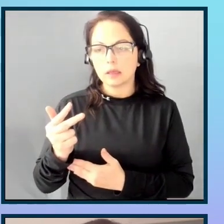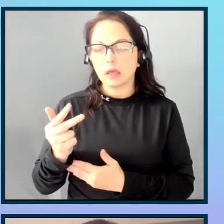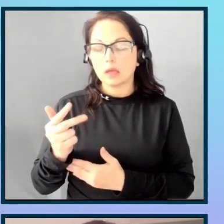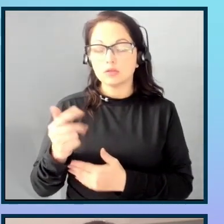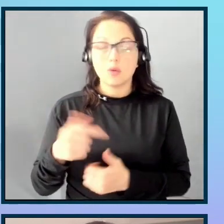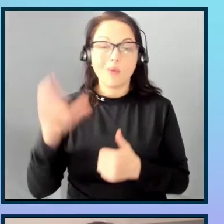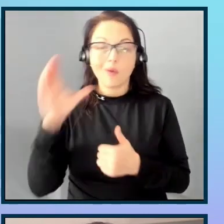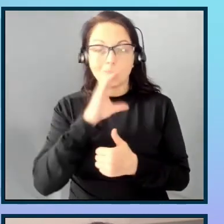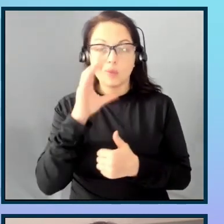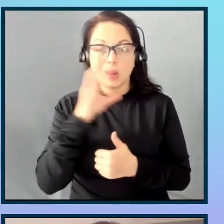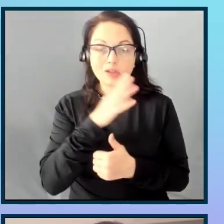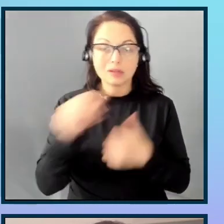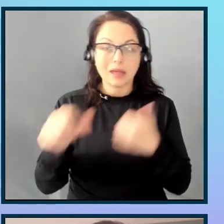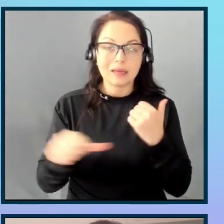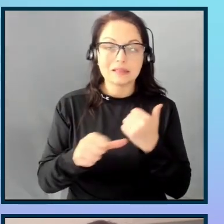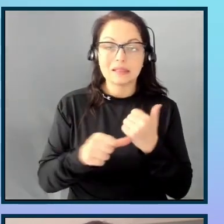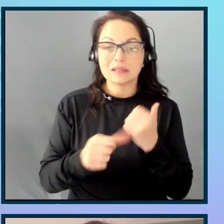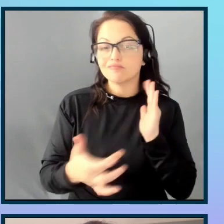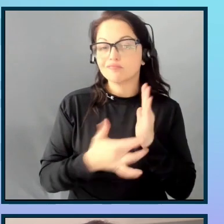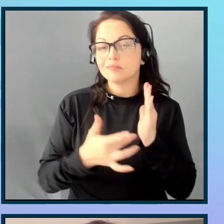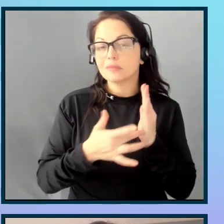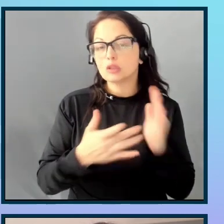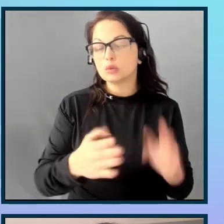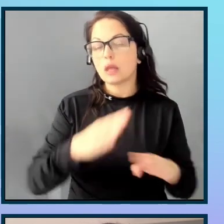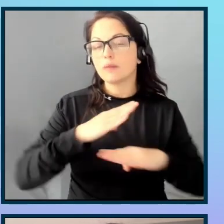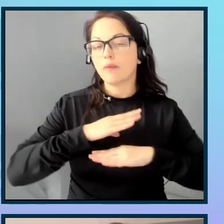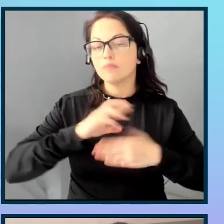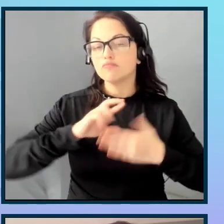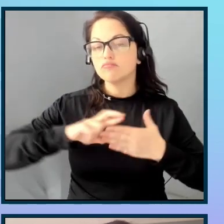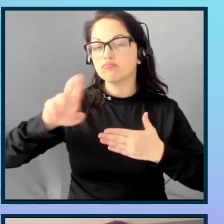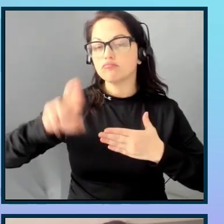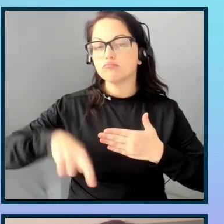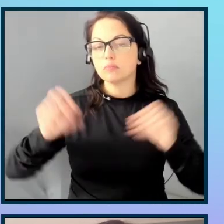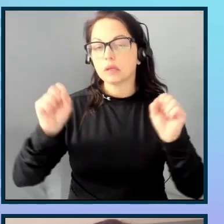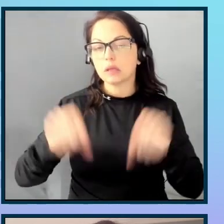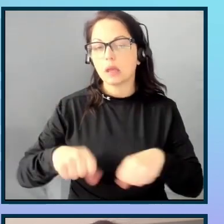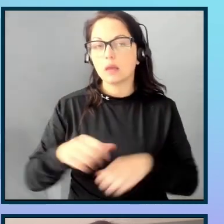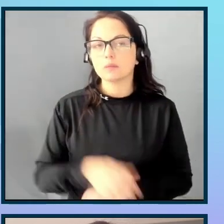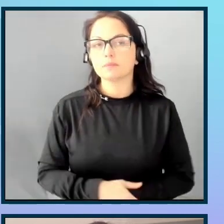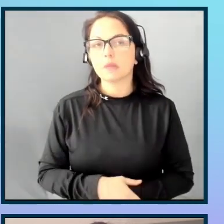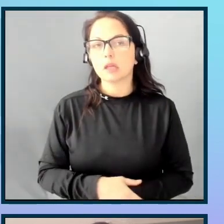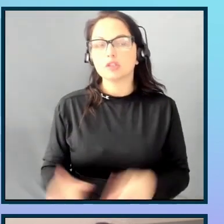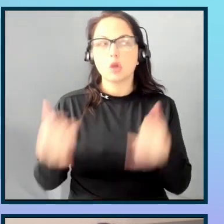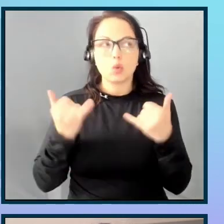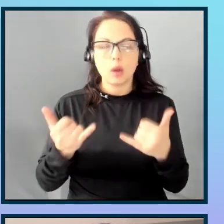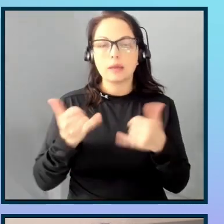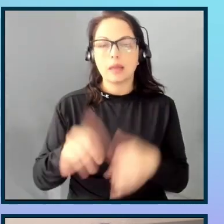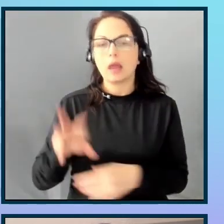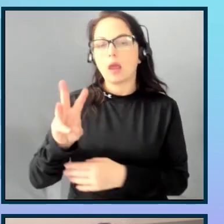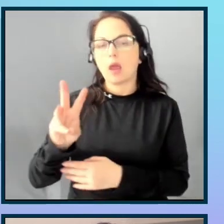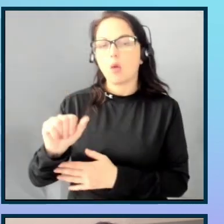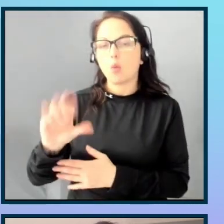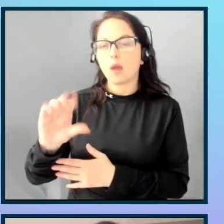and assistive technologies to satisfy an outcome. So right now, WCAG 2 is all about content authors.